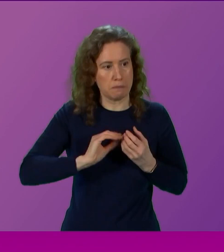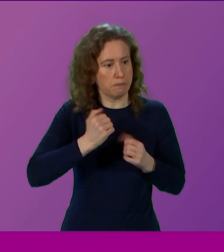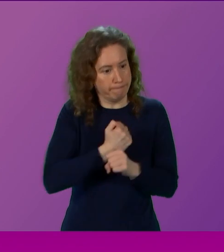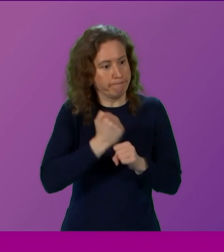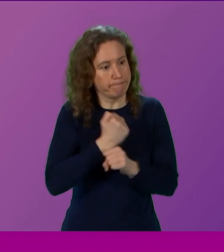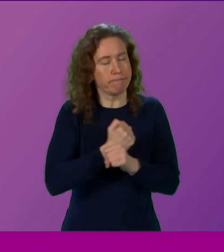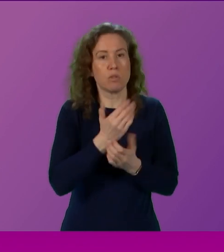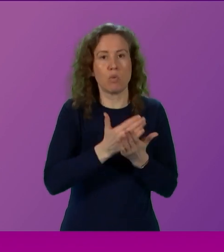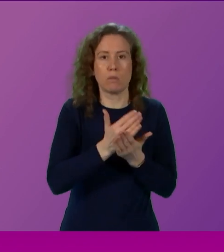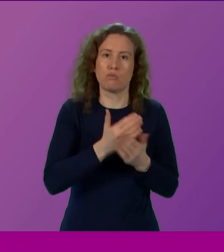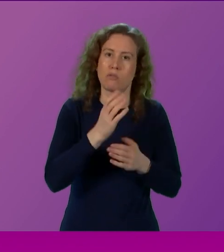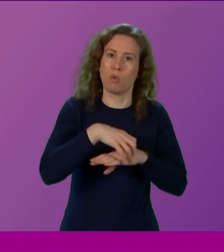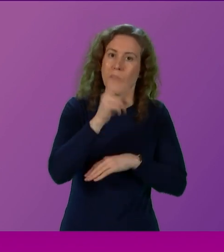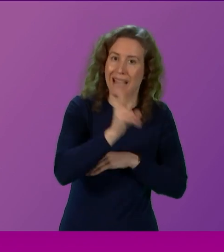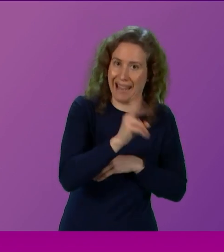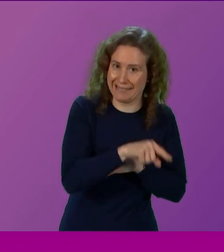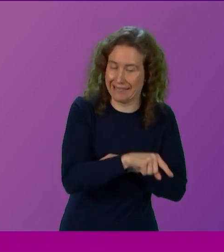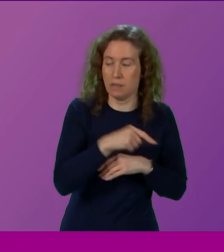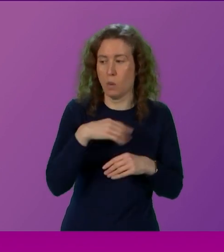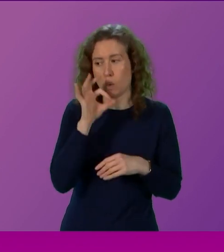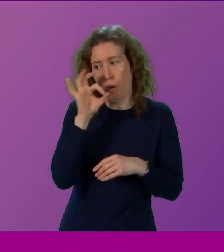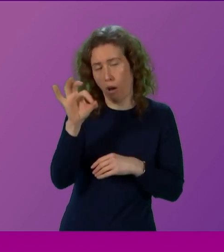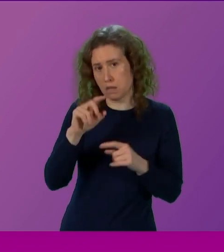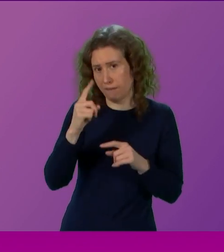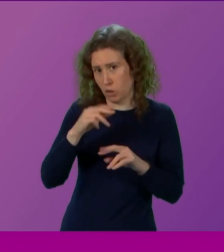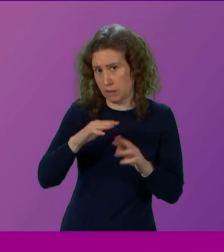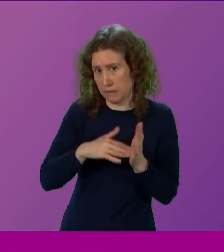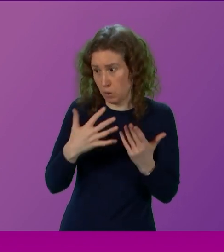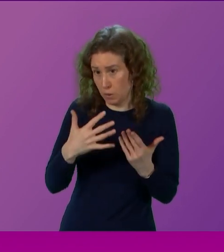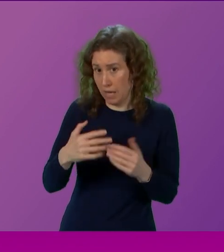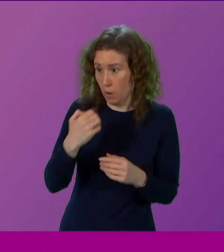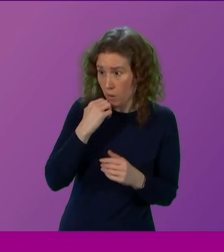soon as possible. Will the First Minister commit her Government and its agencies